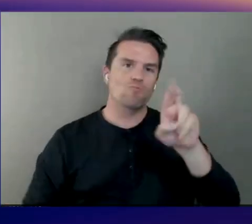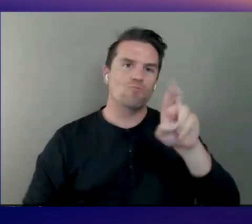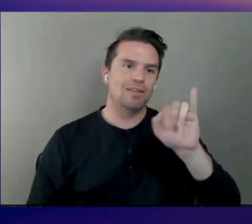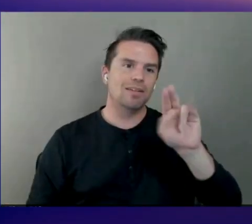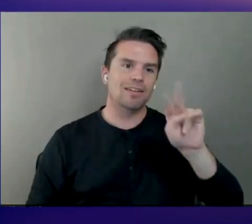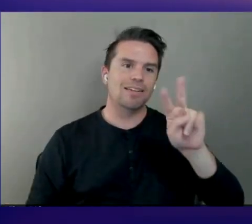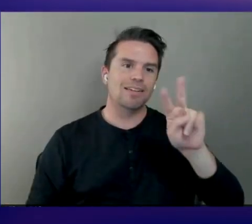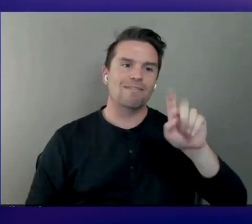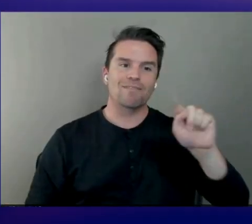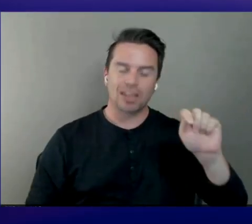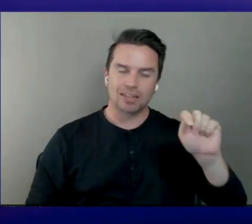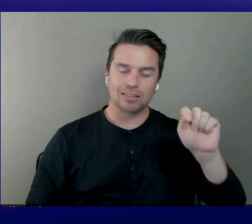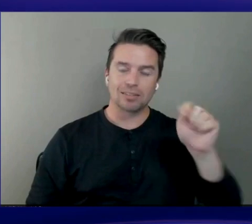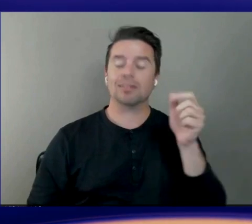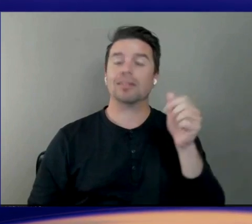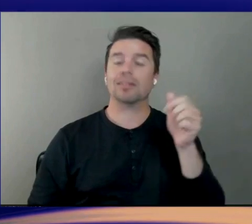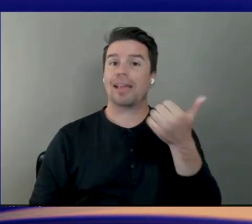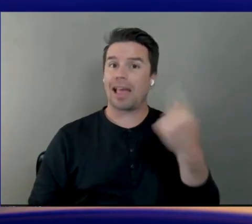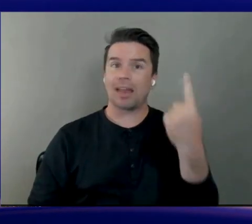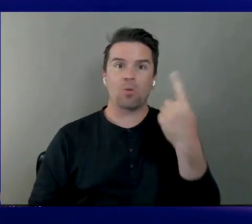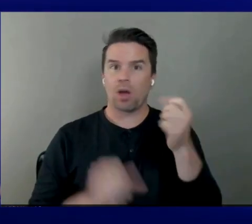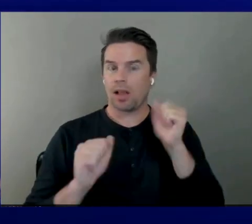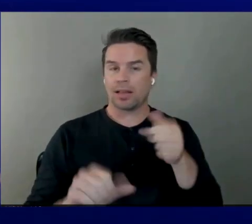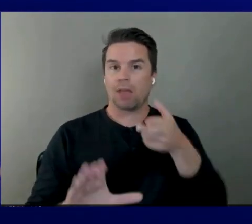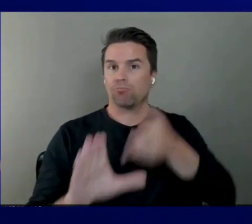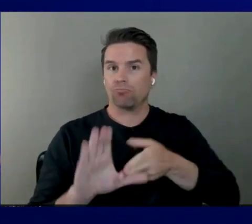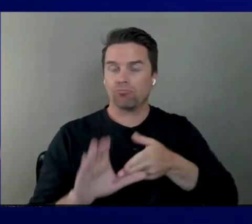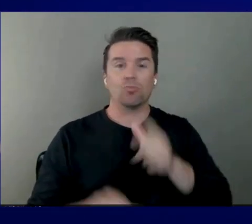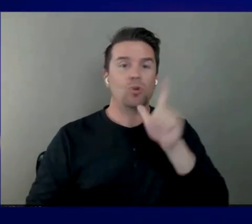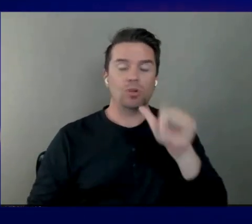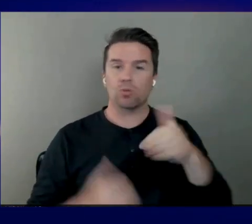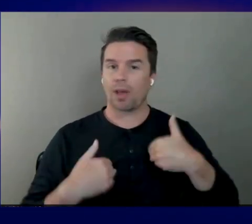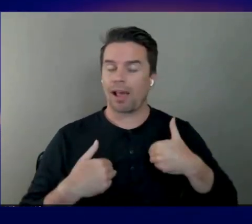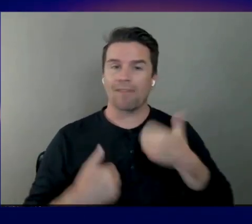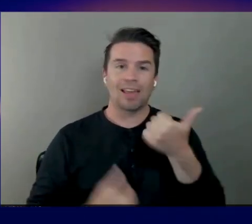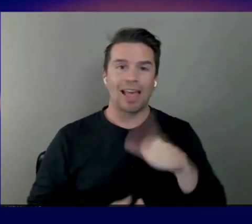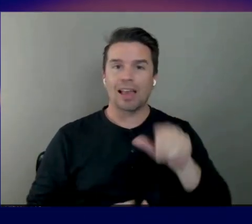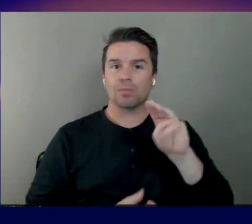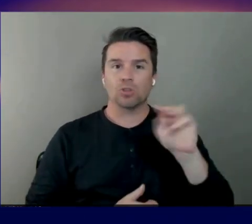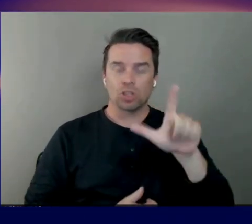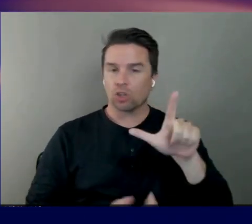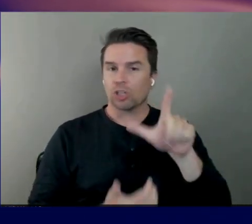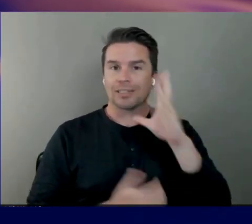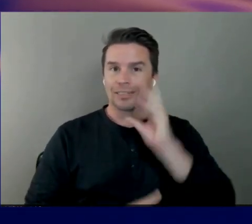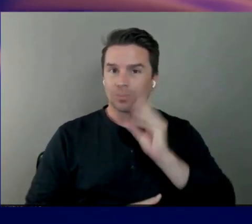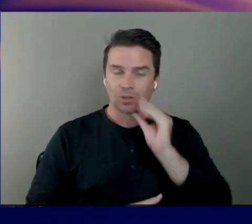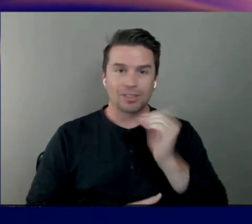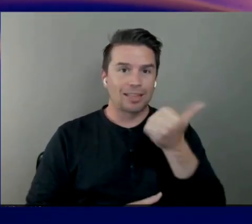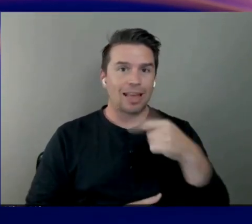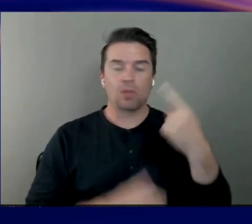no machine learning experience required. Anyone above 18 is able to compete. All right.